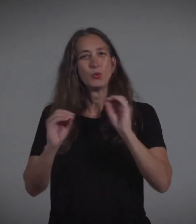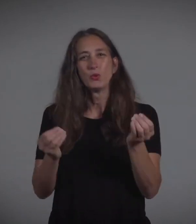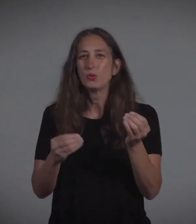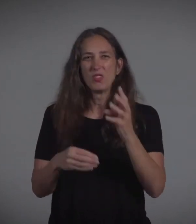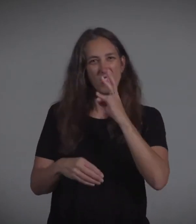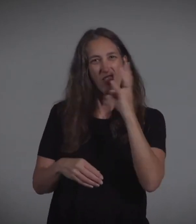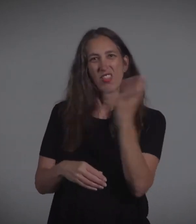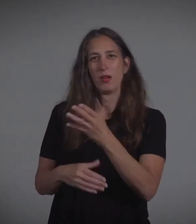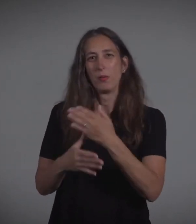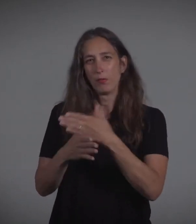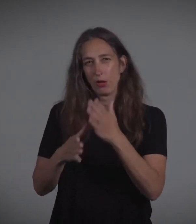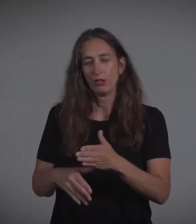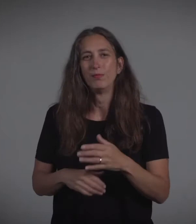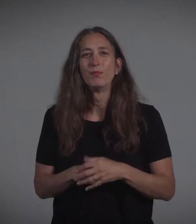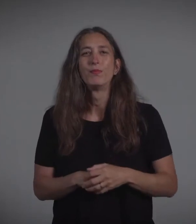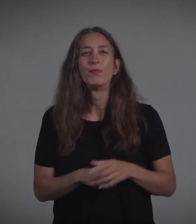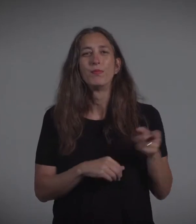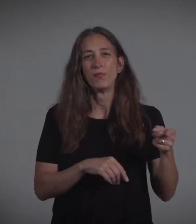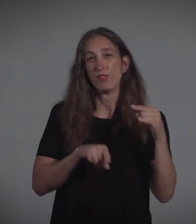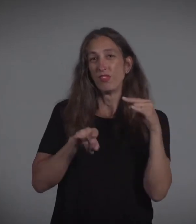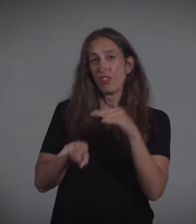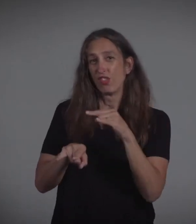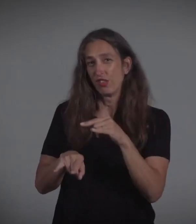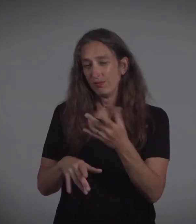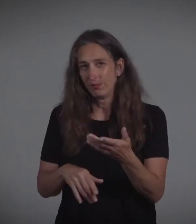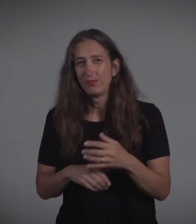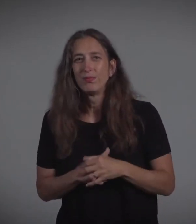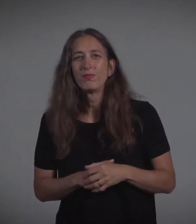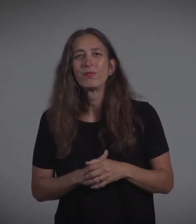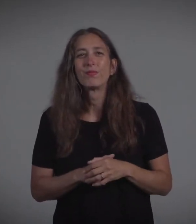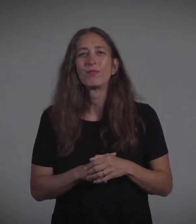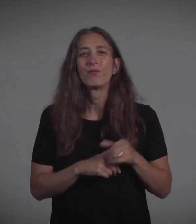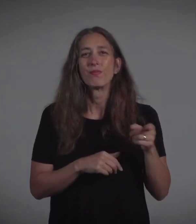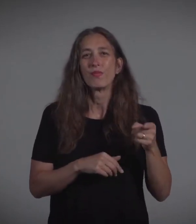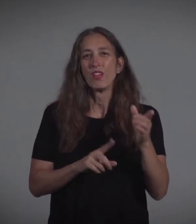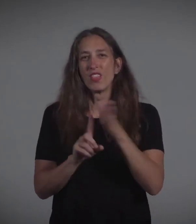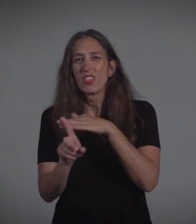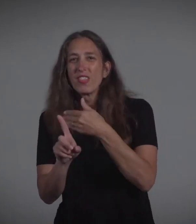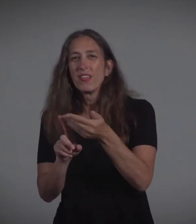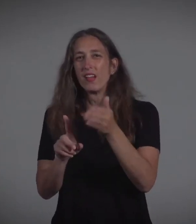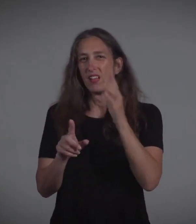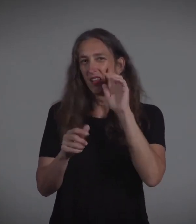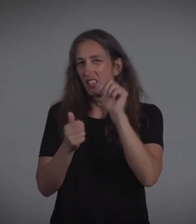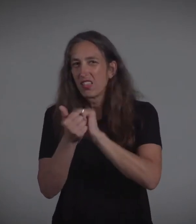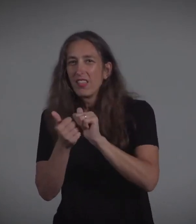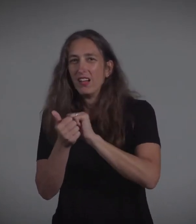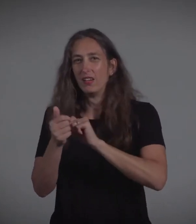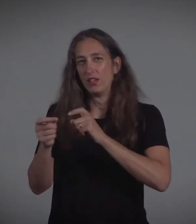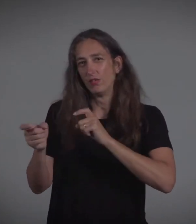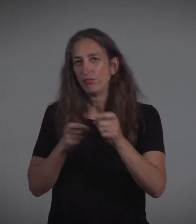There's no affection, or attention. The abuser mocks their partner. The abuser may butter-up their partner